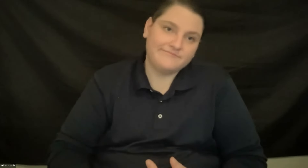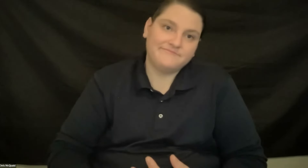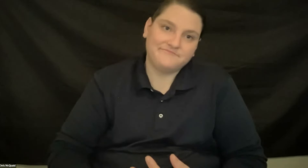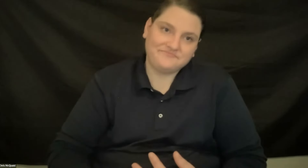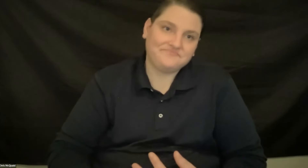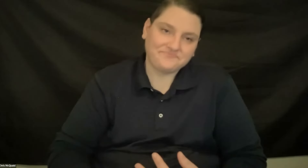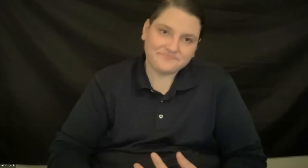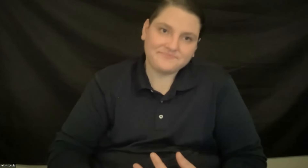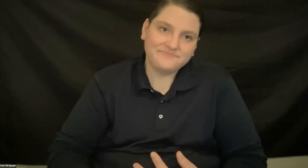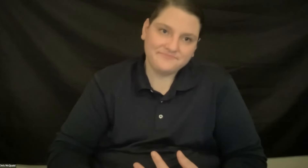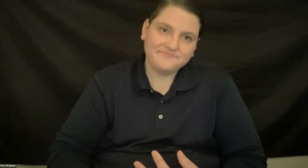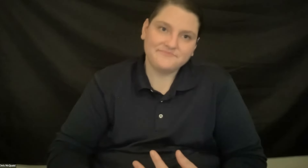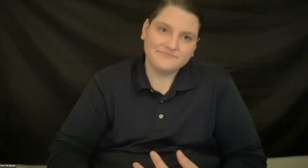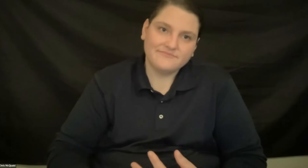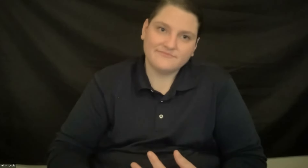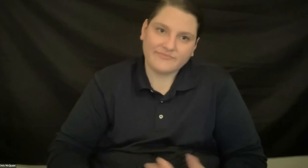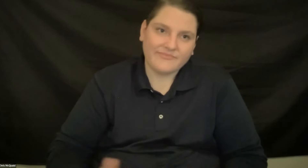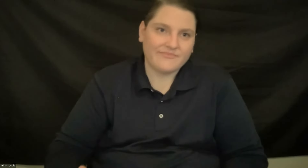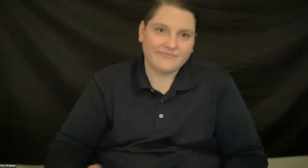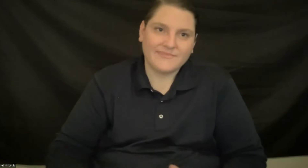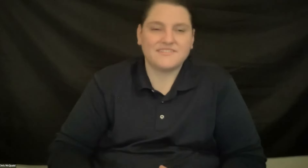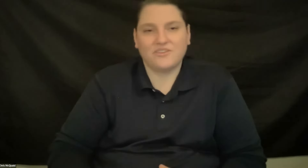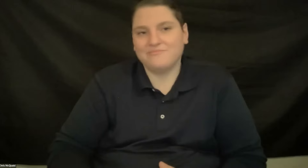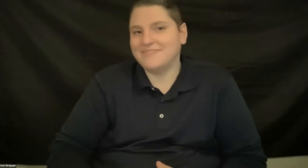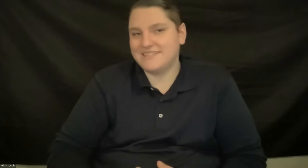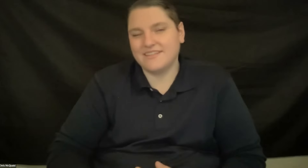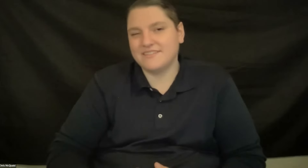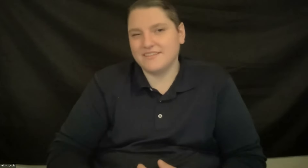But I'm imagining if you live in a rural area that maybe doesn't have ambulances very close by, it might be wise to figure out a way to determine whether or not it's worth waiting for an ambulance,